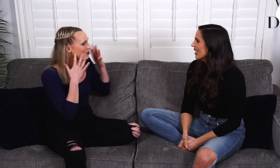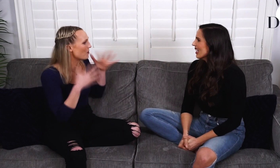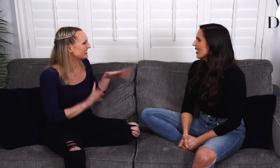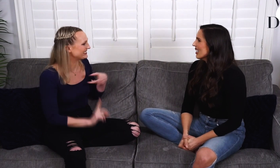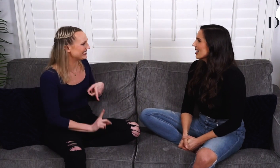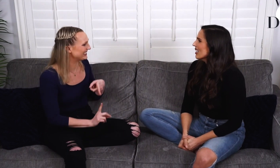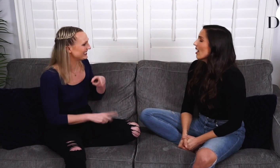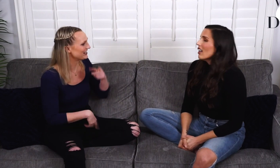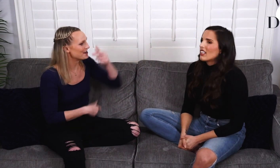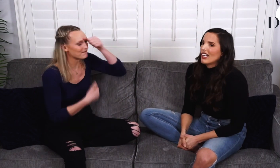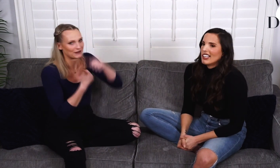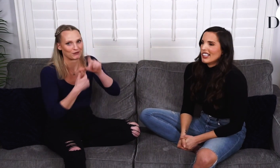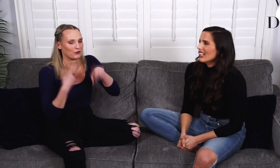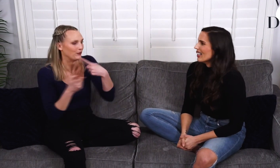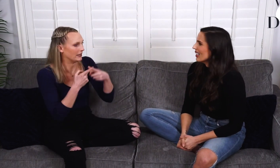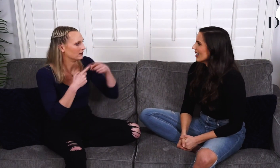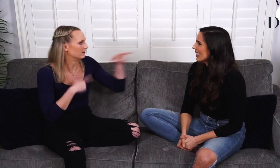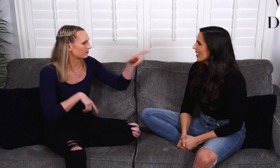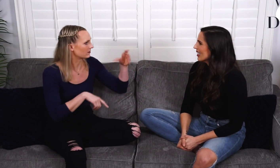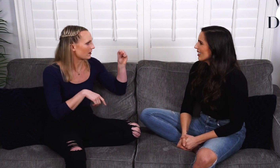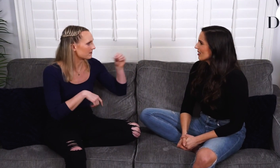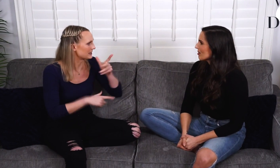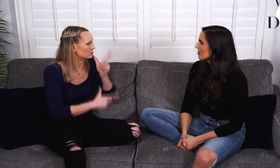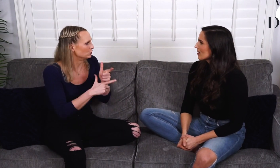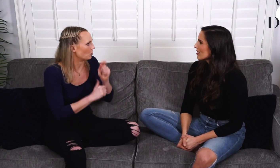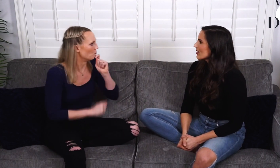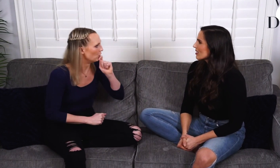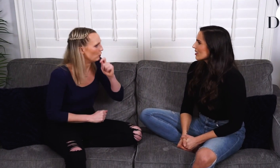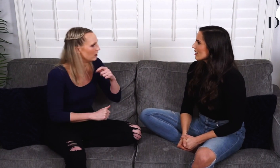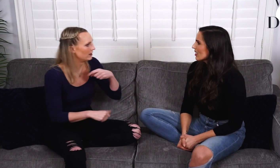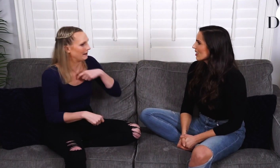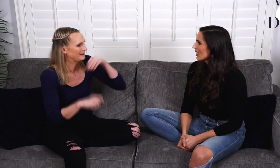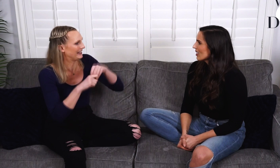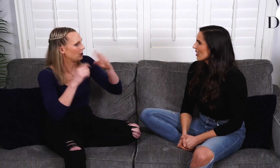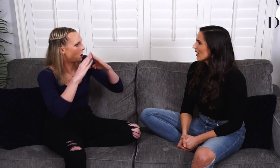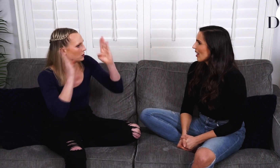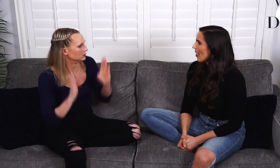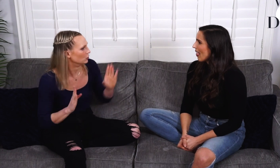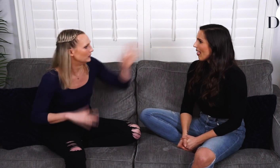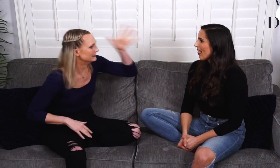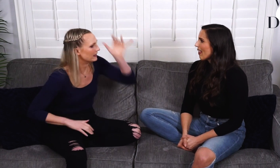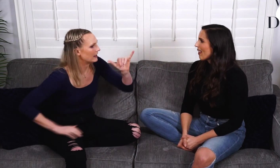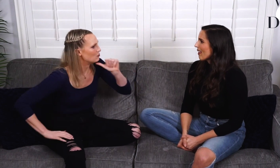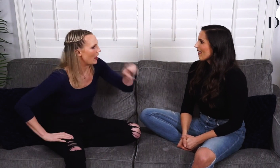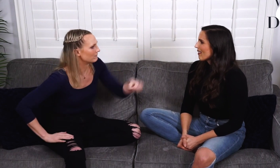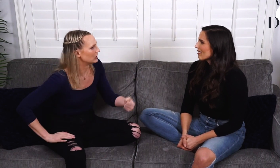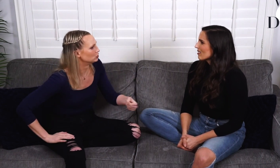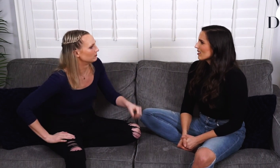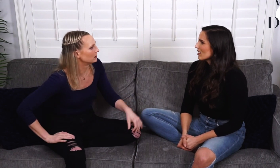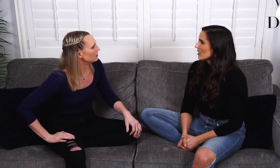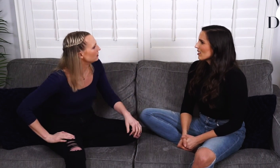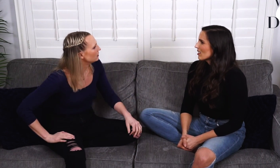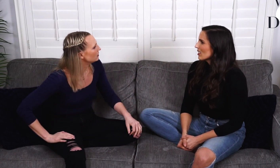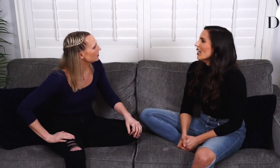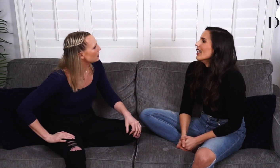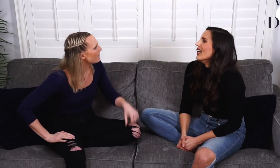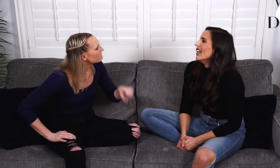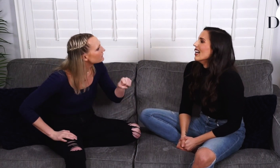it goes back to sound. I remember when you and my sister were recording and I was in the house and you dad was like, “Don't flush the toilet.” I'm